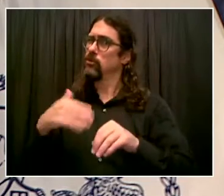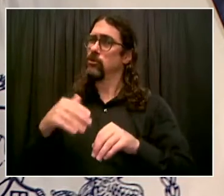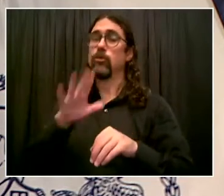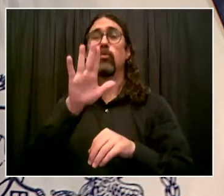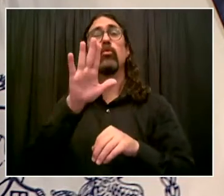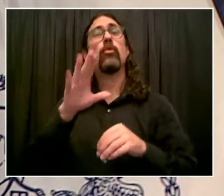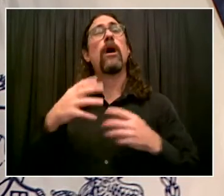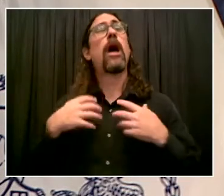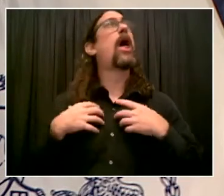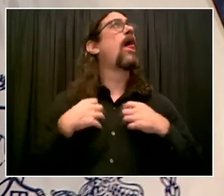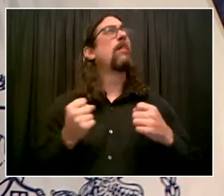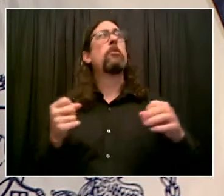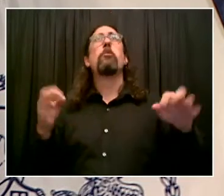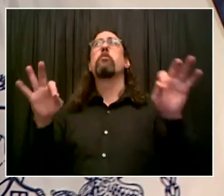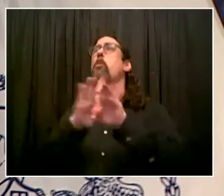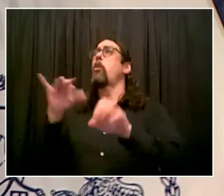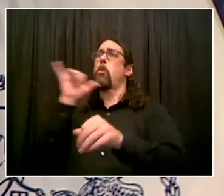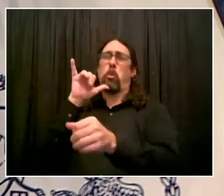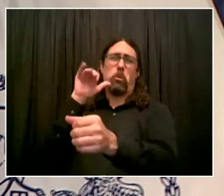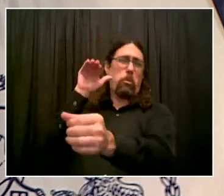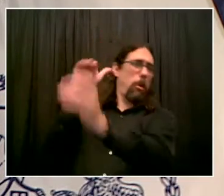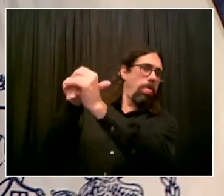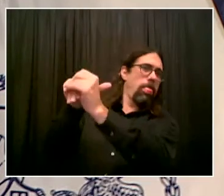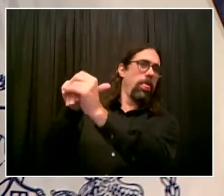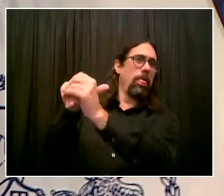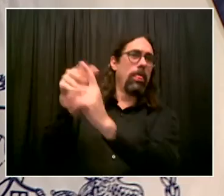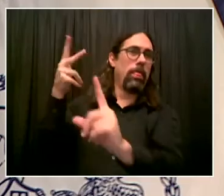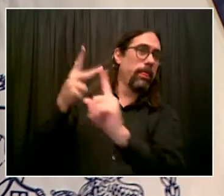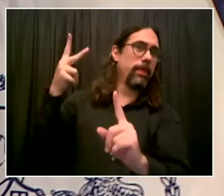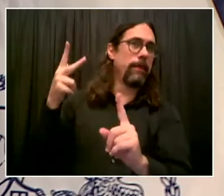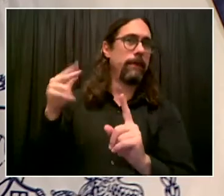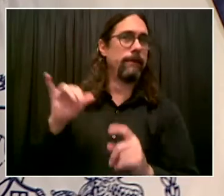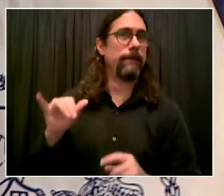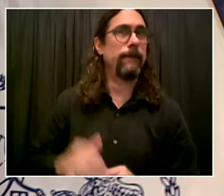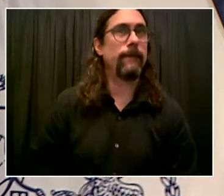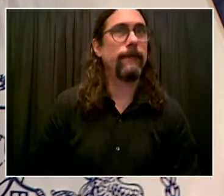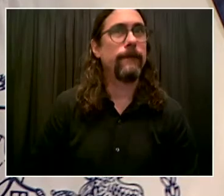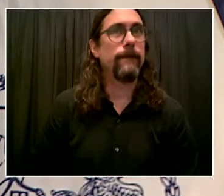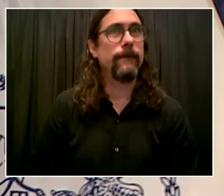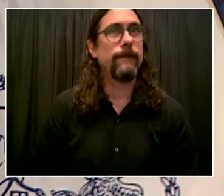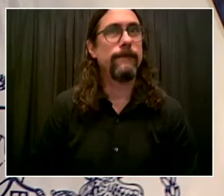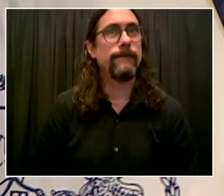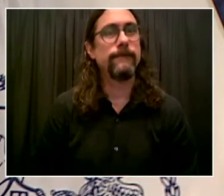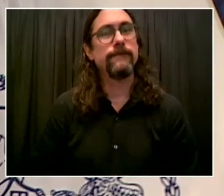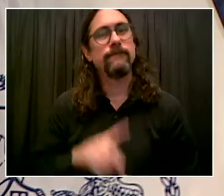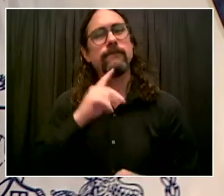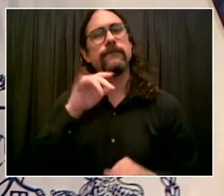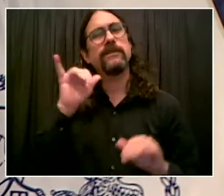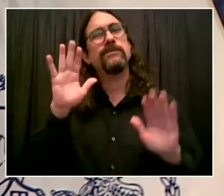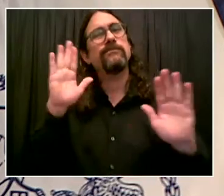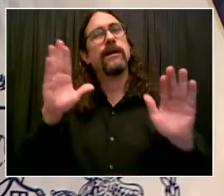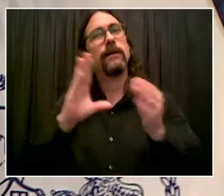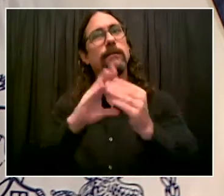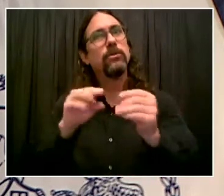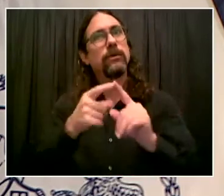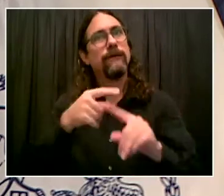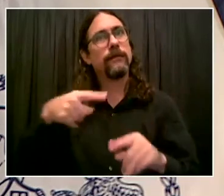AND IF YOU HEAR SOMEONE LIKE HIM SAYING IT, THE